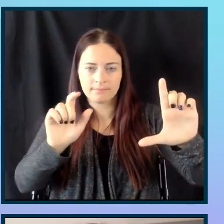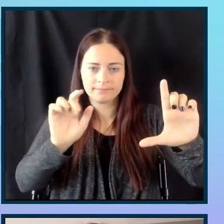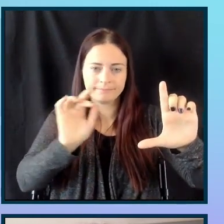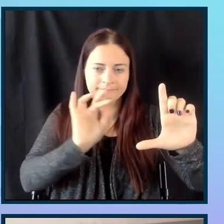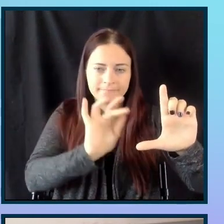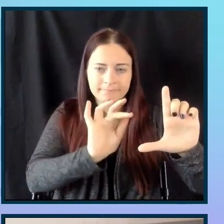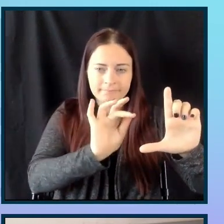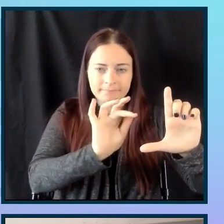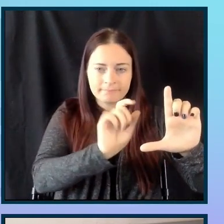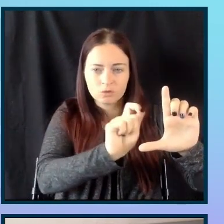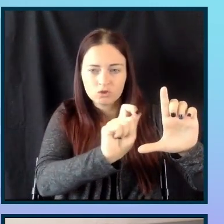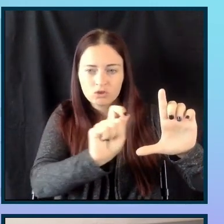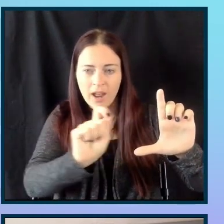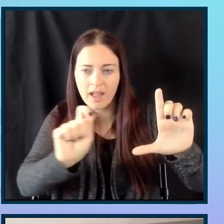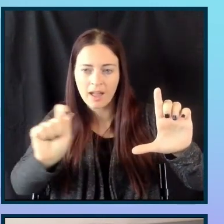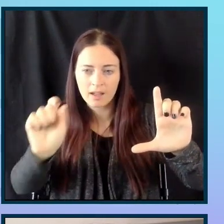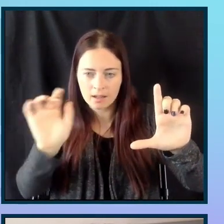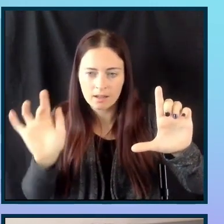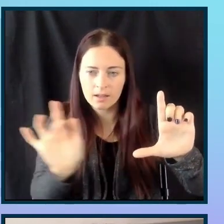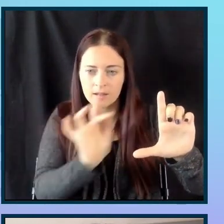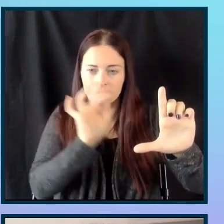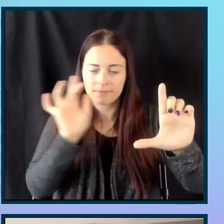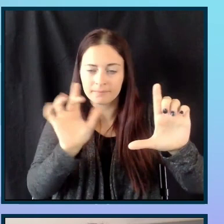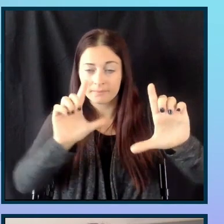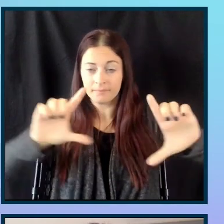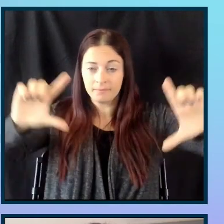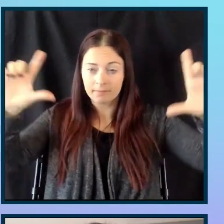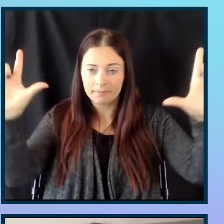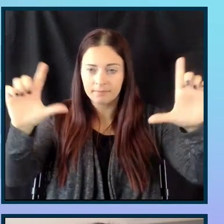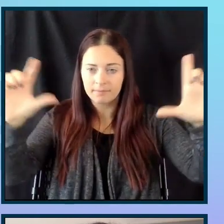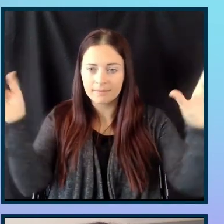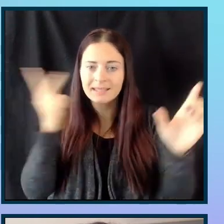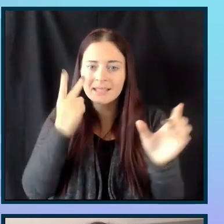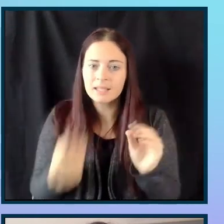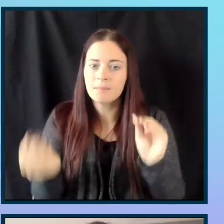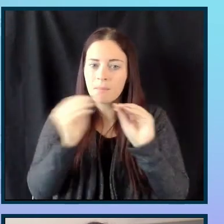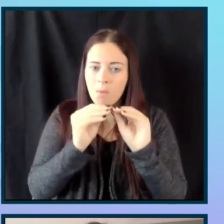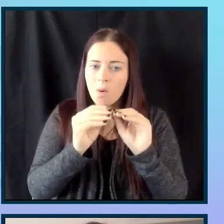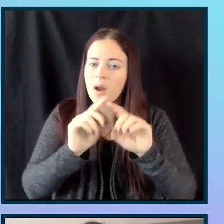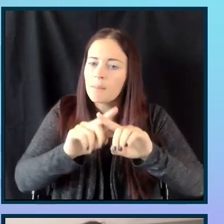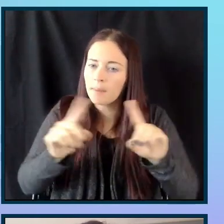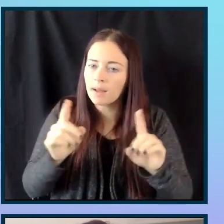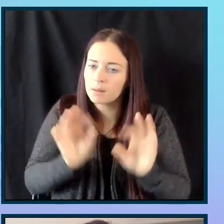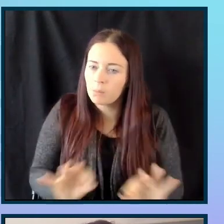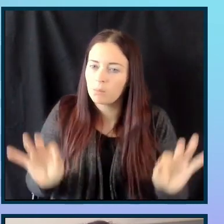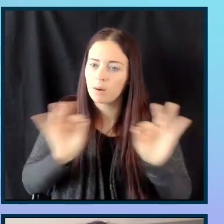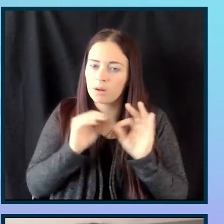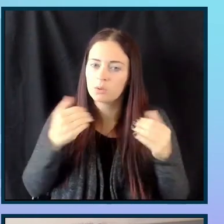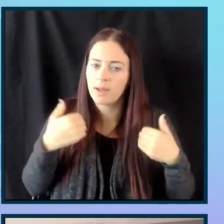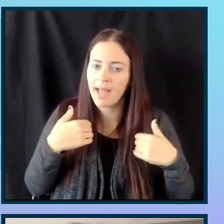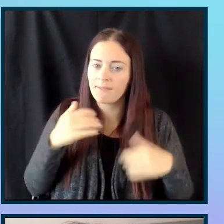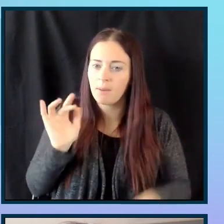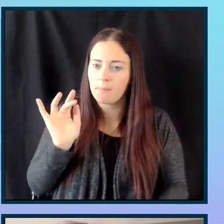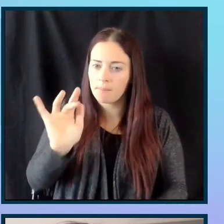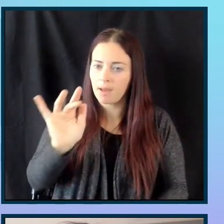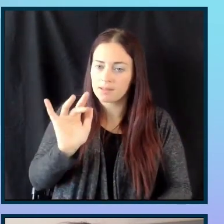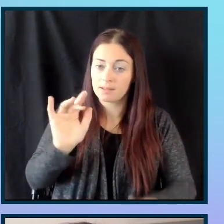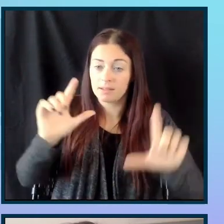and moving what you want there is for there to be buttons on the screen that help a user navigate around.